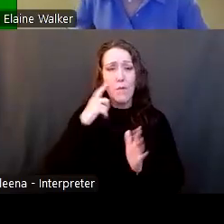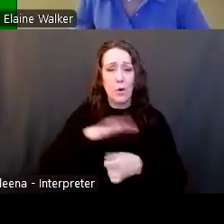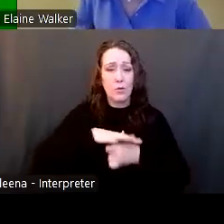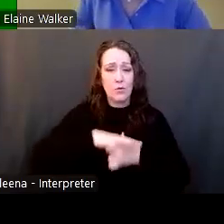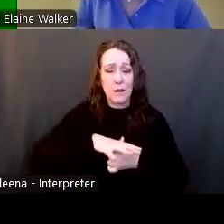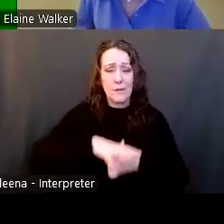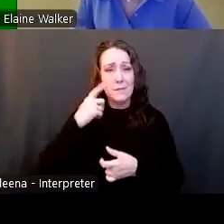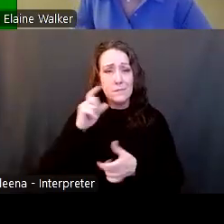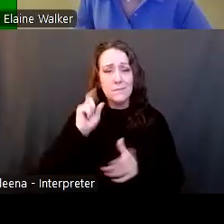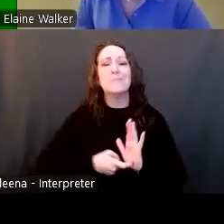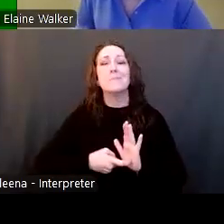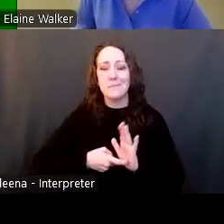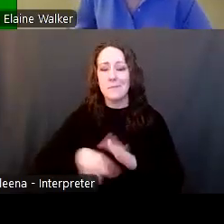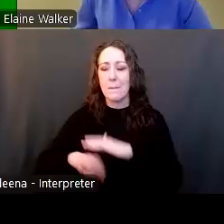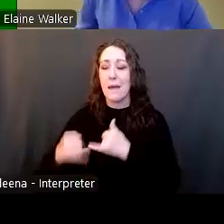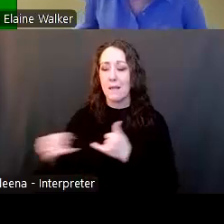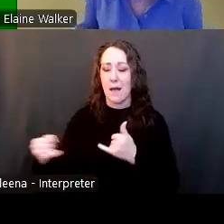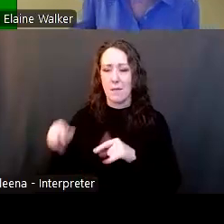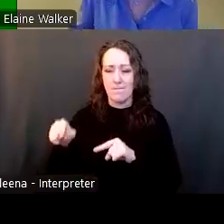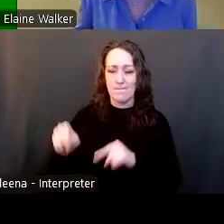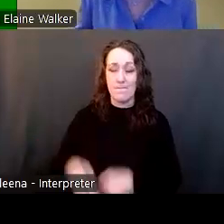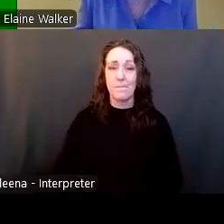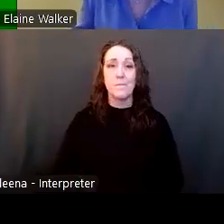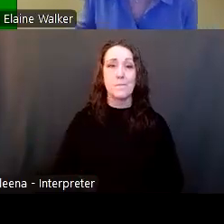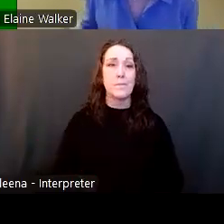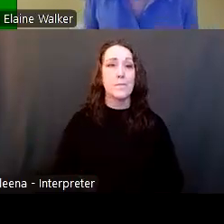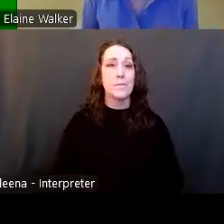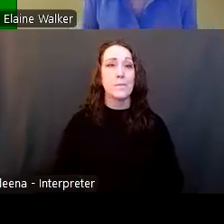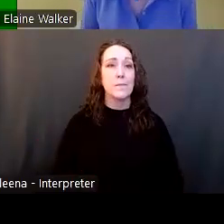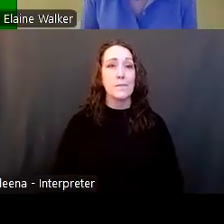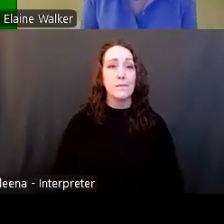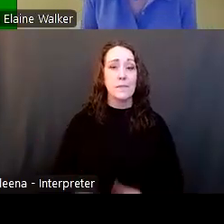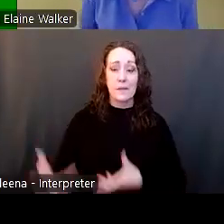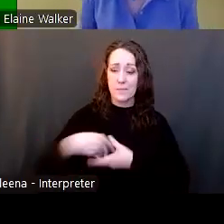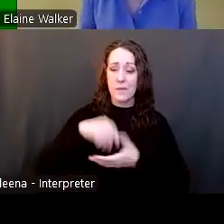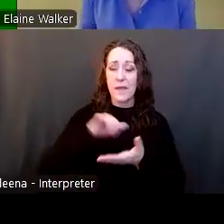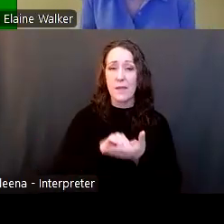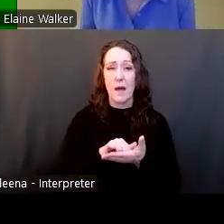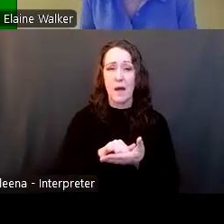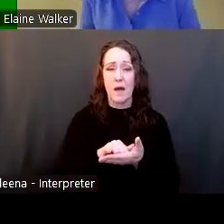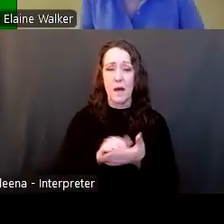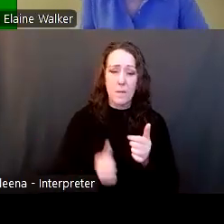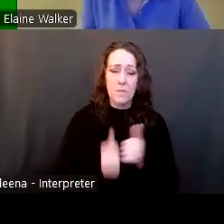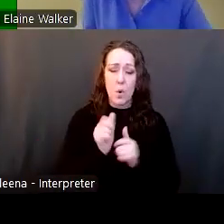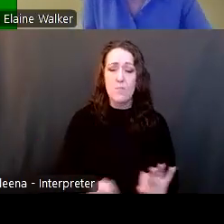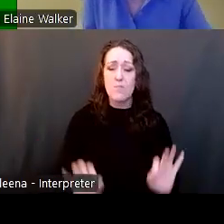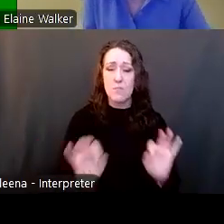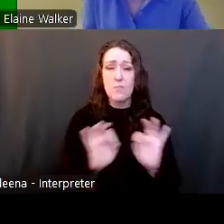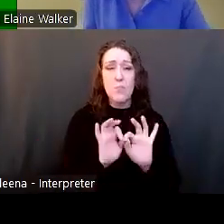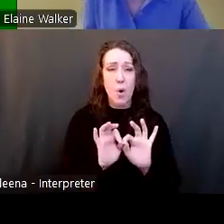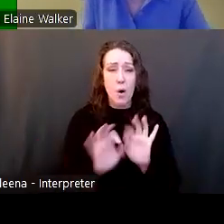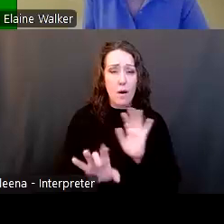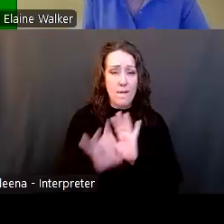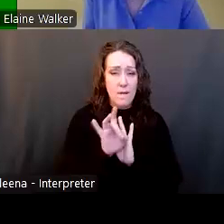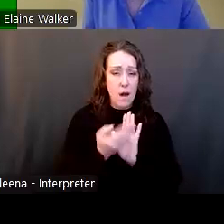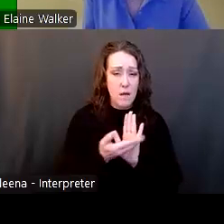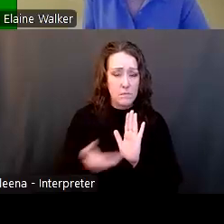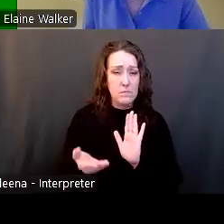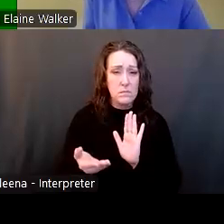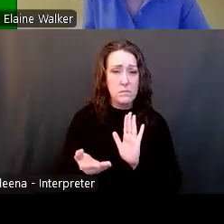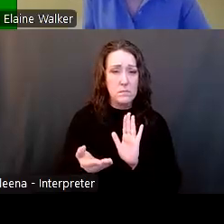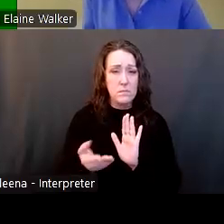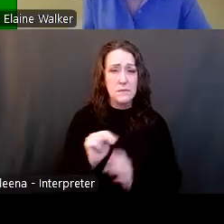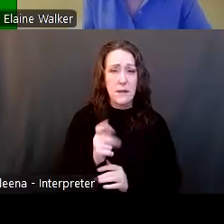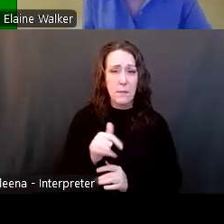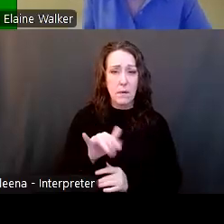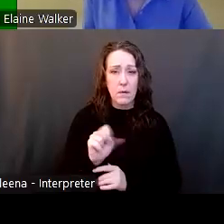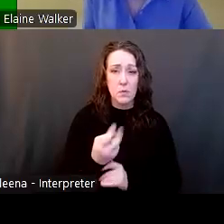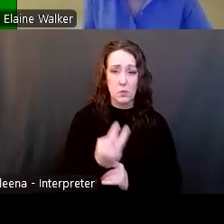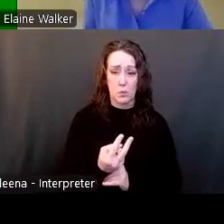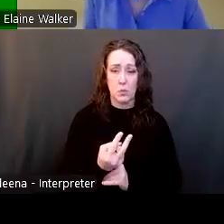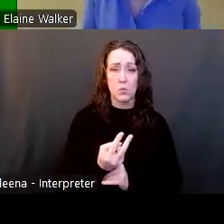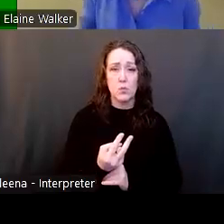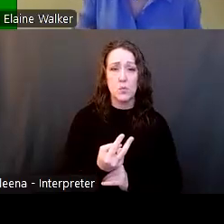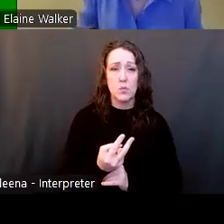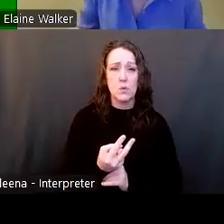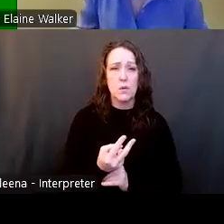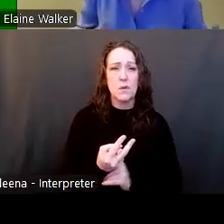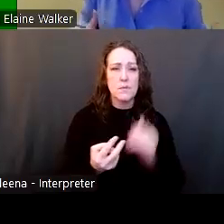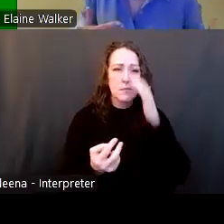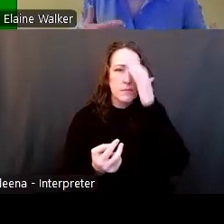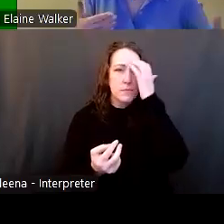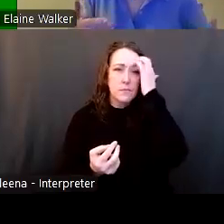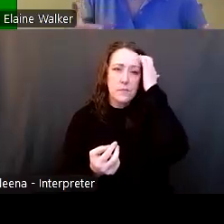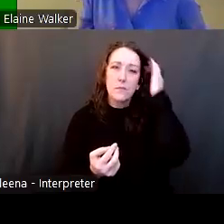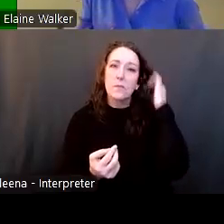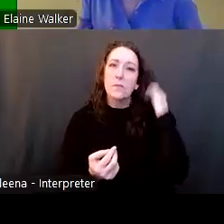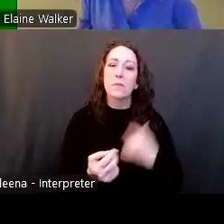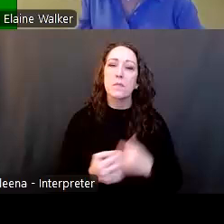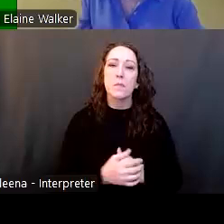Baseline now among the most um important I think findings from Naples 2 was that there's a decline